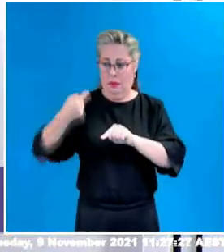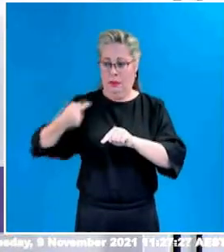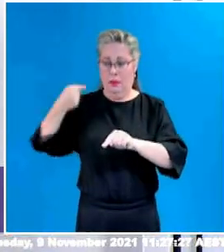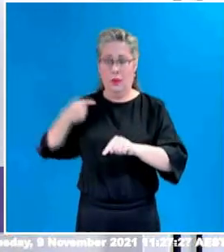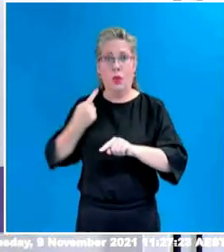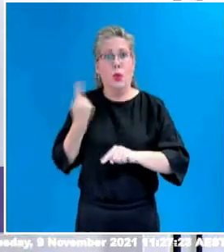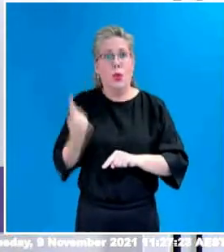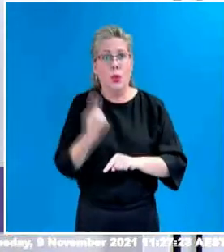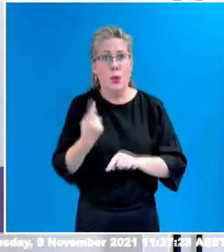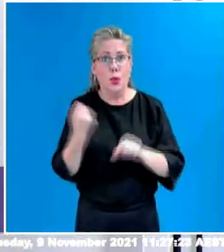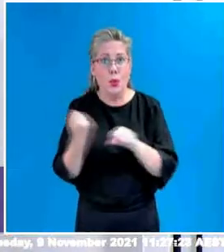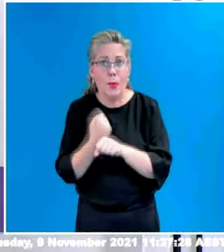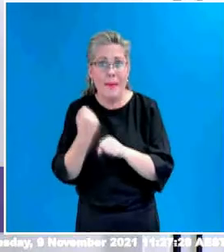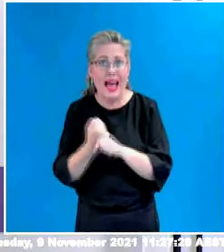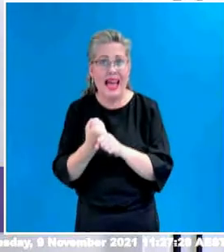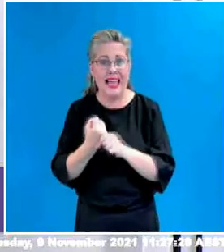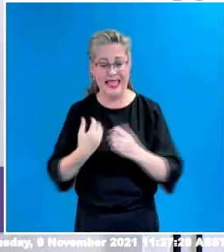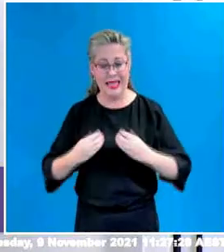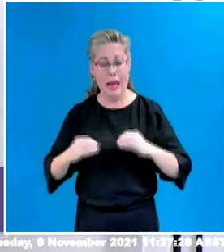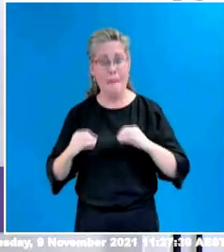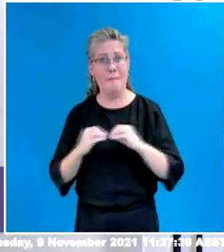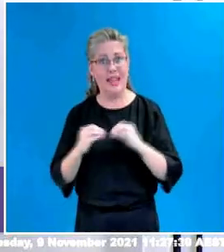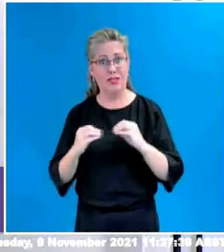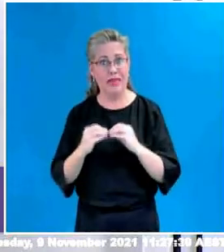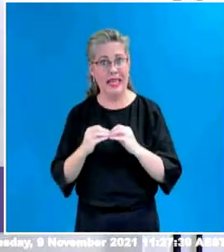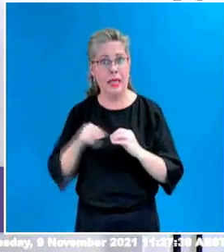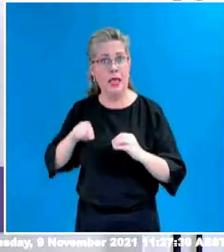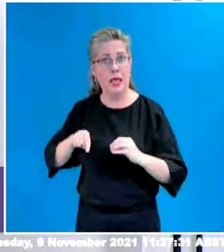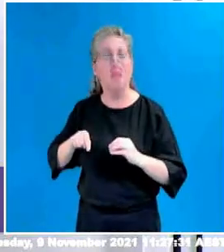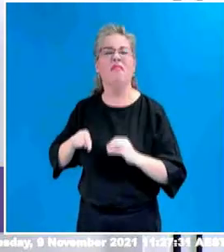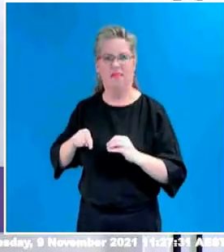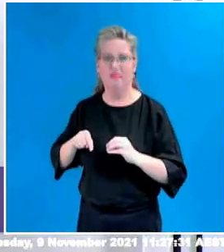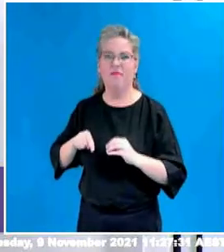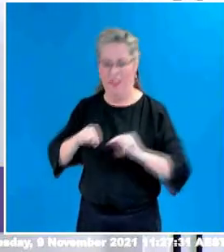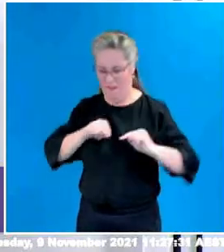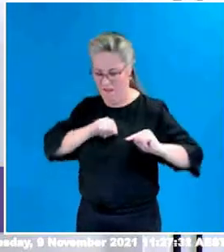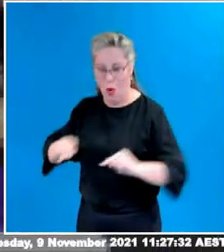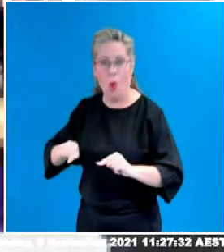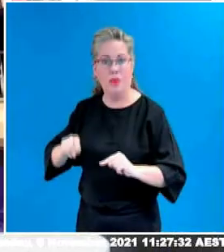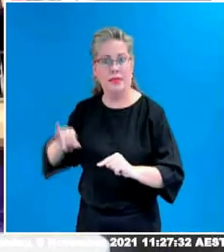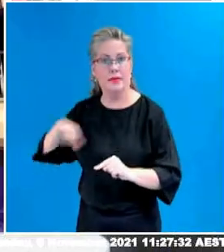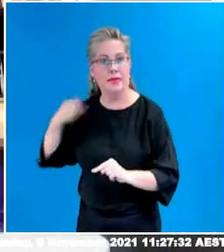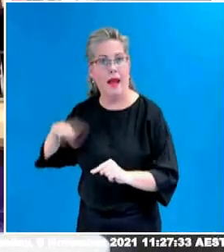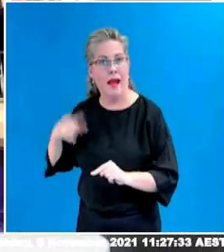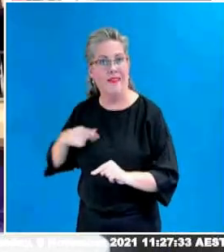We are looking at that, but we are also looking at things closer to home. It's also the provision of services.